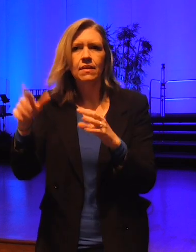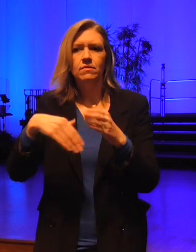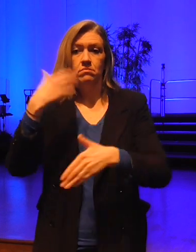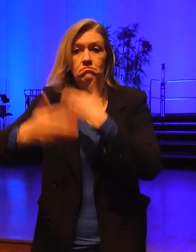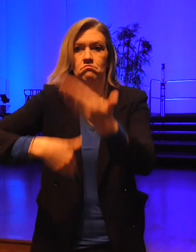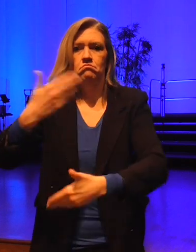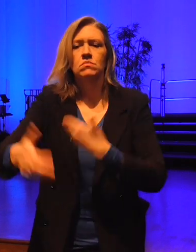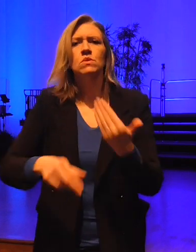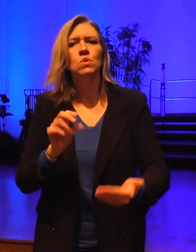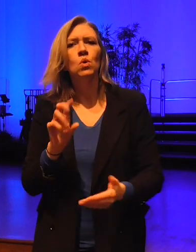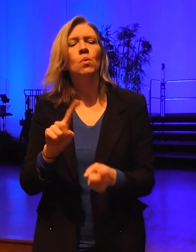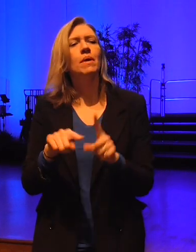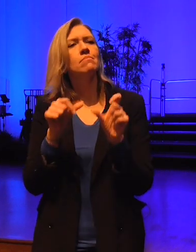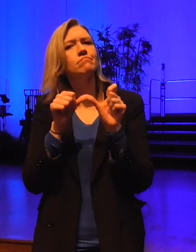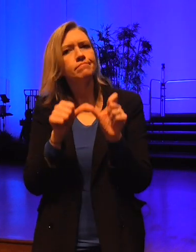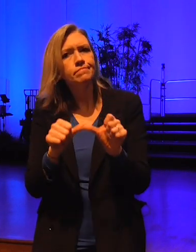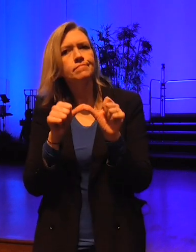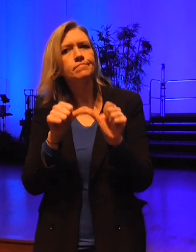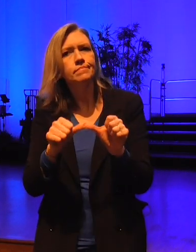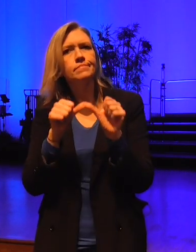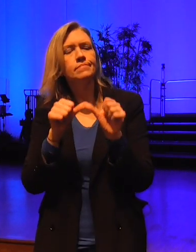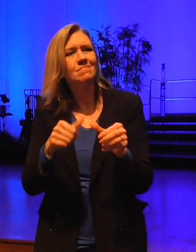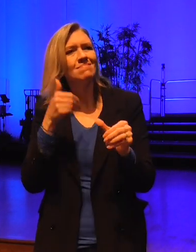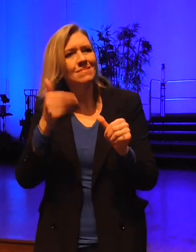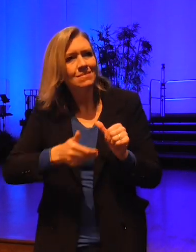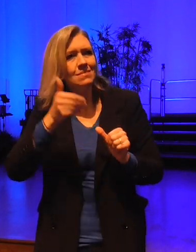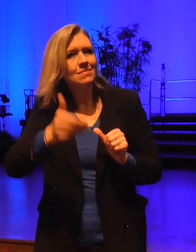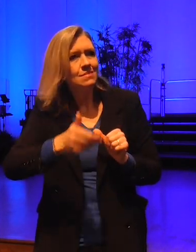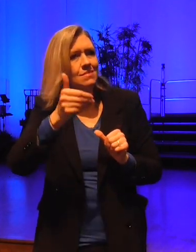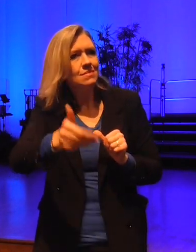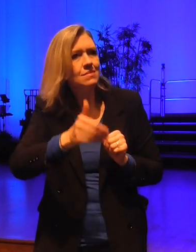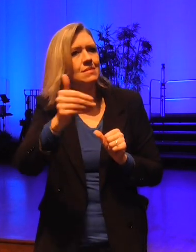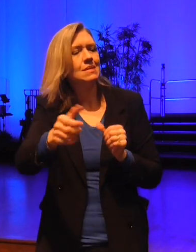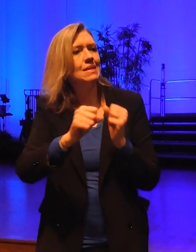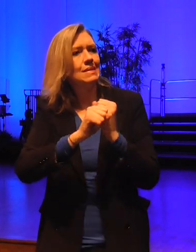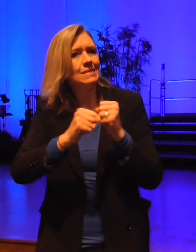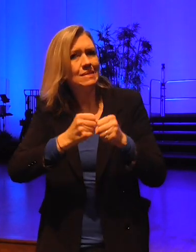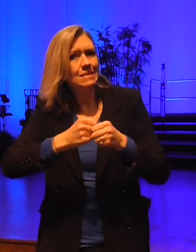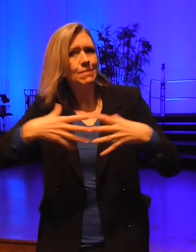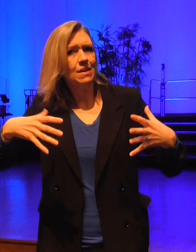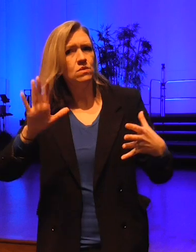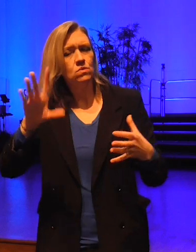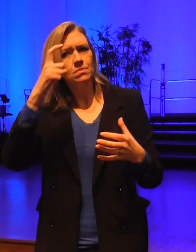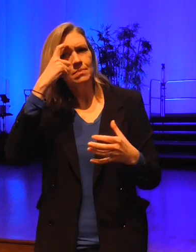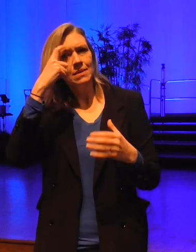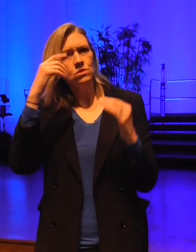thinking that expands your mental equivalent so that it can expand and connect and embody more of